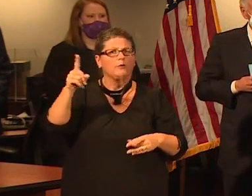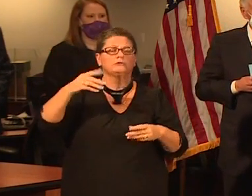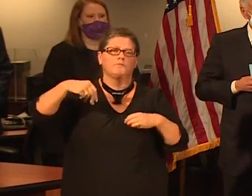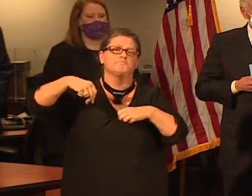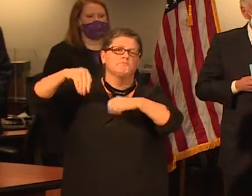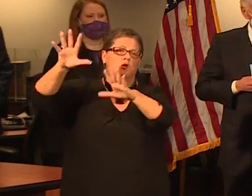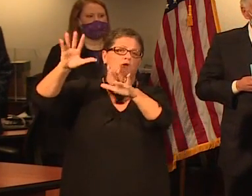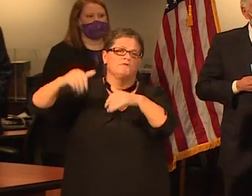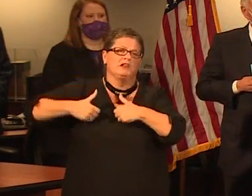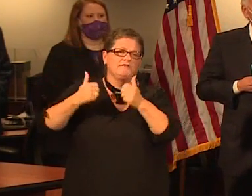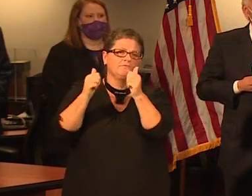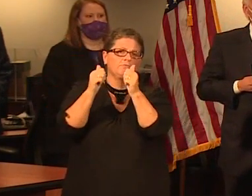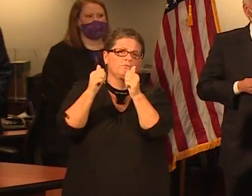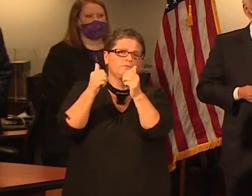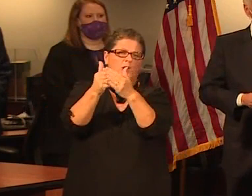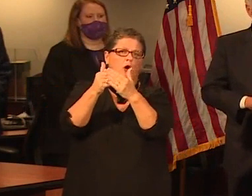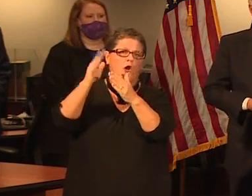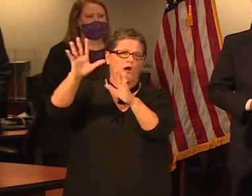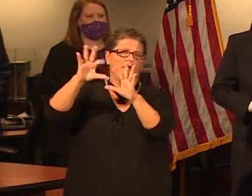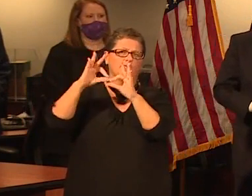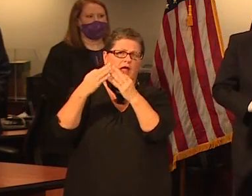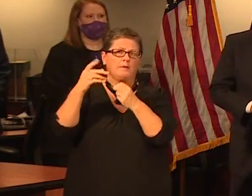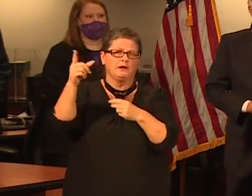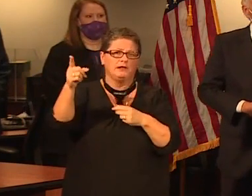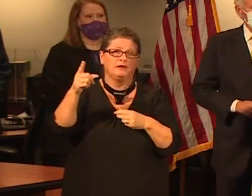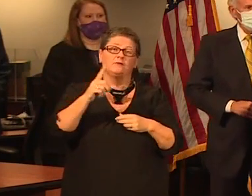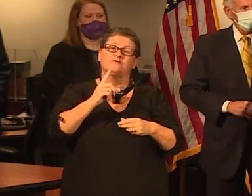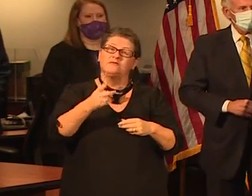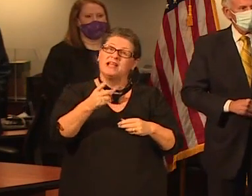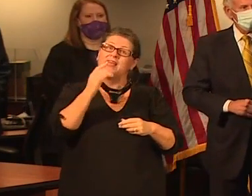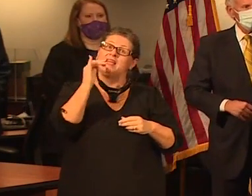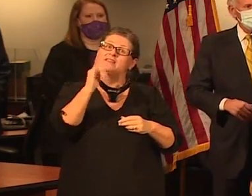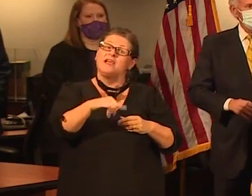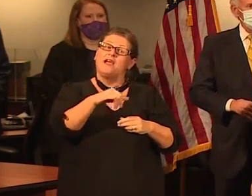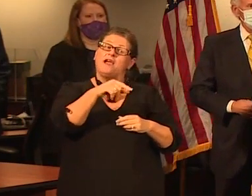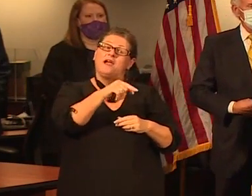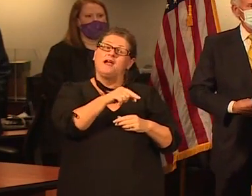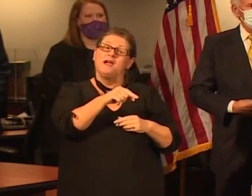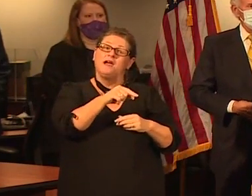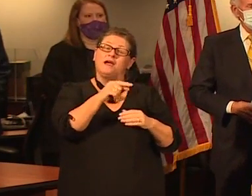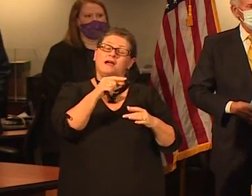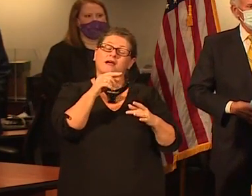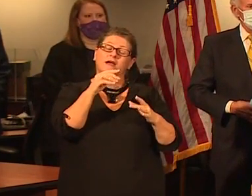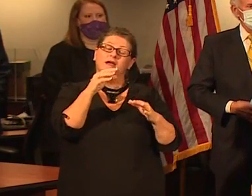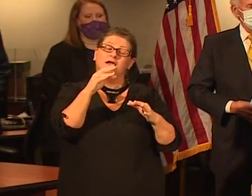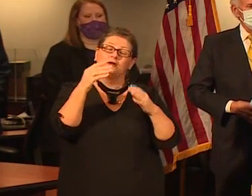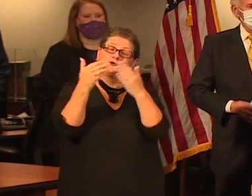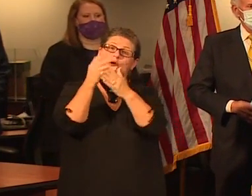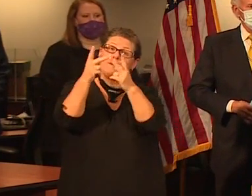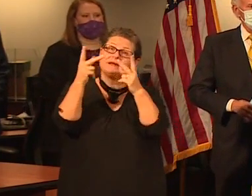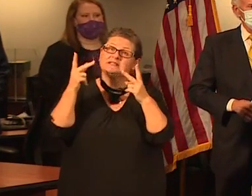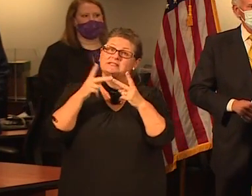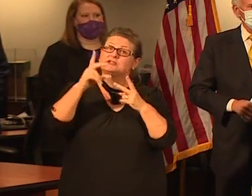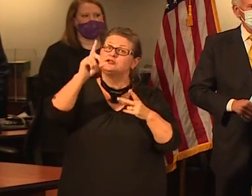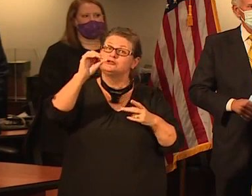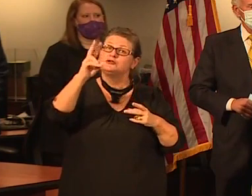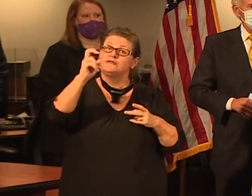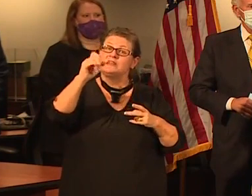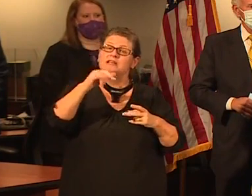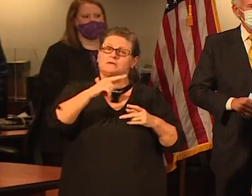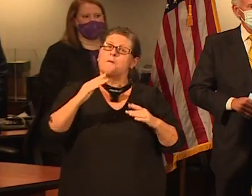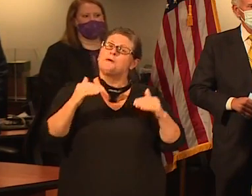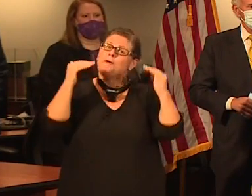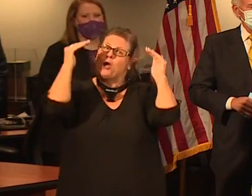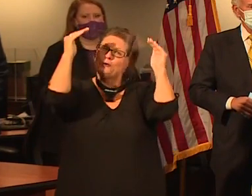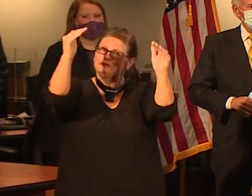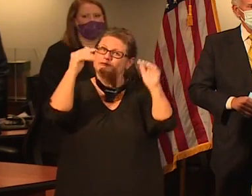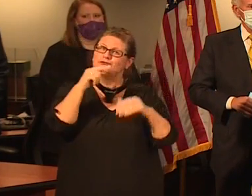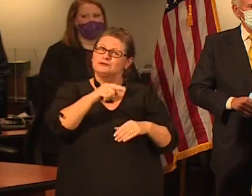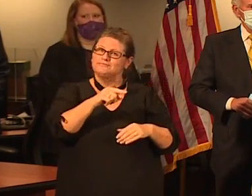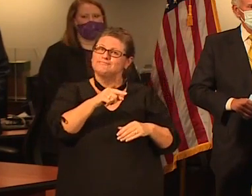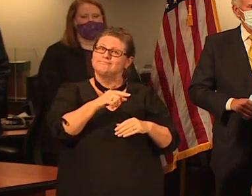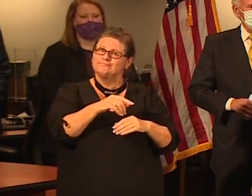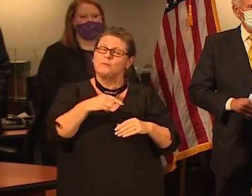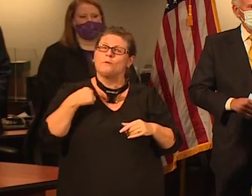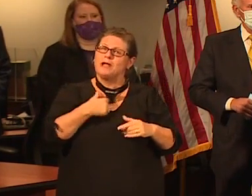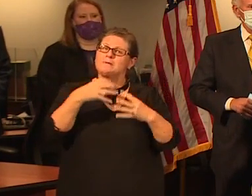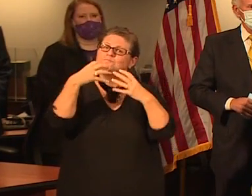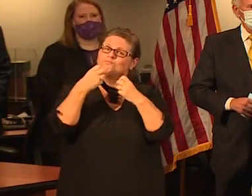MY UNDERSTANDING IS SHE HAS FAMILY IN OHIO, AND SHE IS GOING TO BE CLOSER TO HER FAMILY AND, ACTUALLY, THIS IS PROMOTION FOR THREE AND SO WE'RE HAPPY FOR HER AND